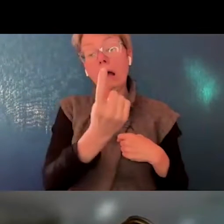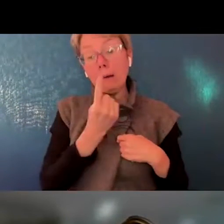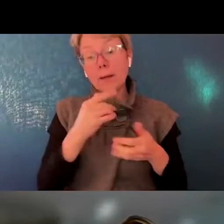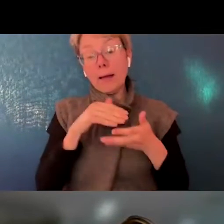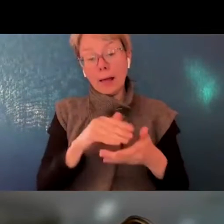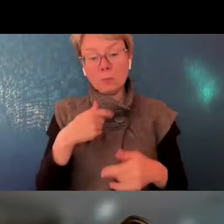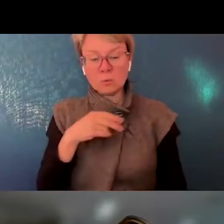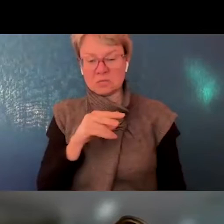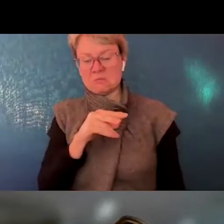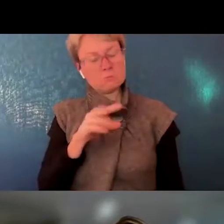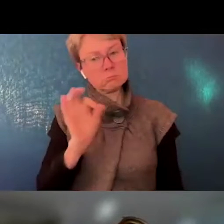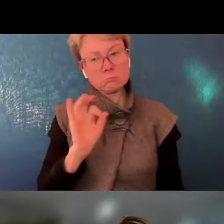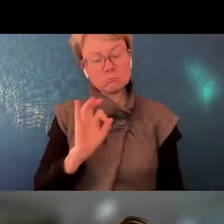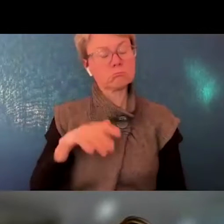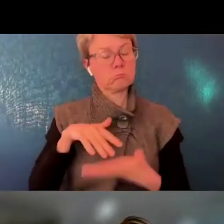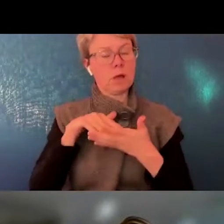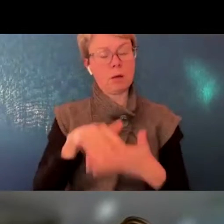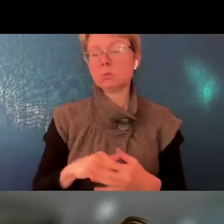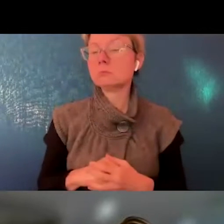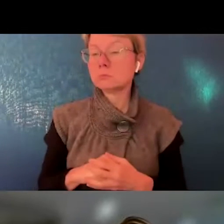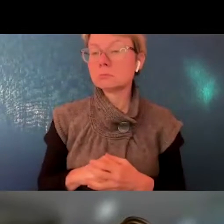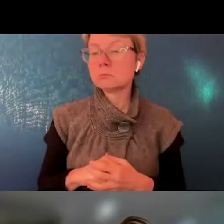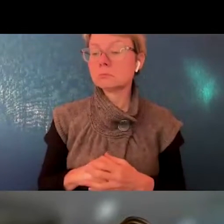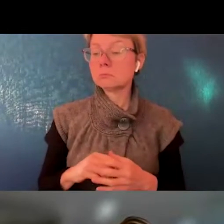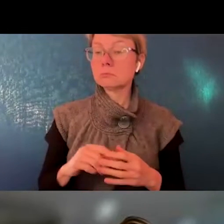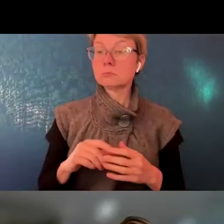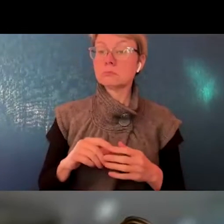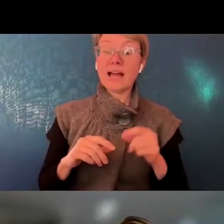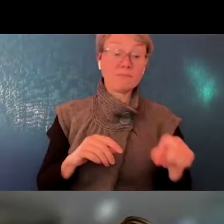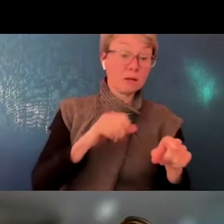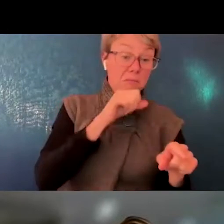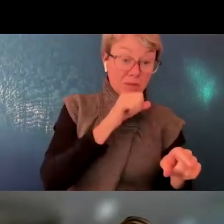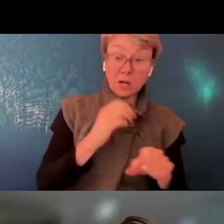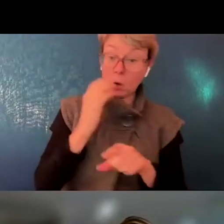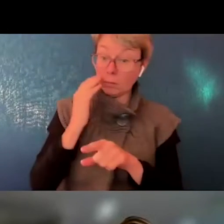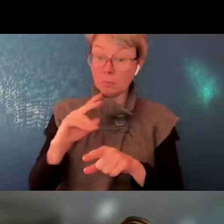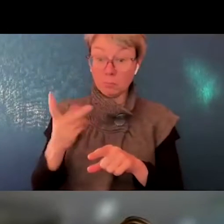have specialist um support services that we link to for both men and women um we have a specialist